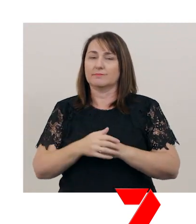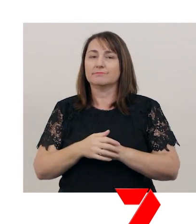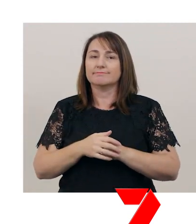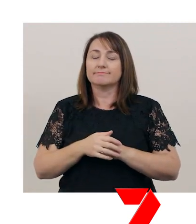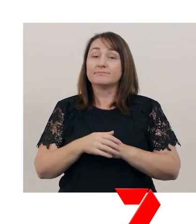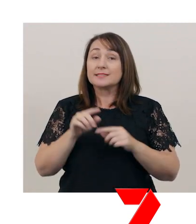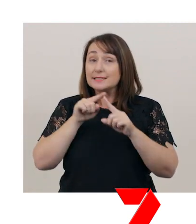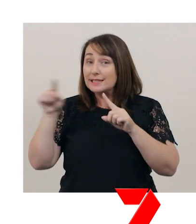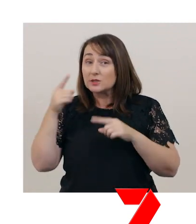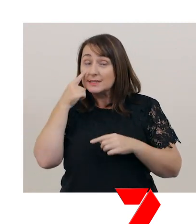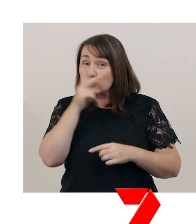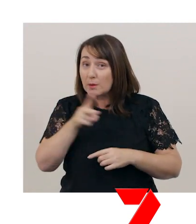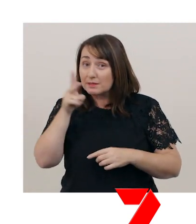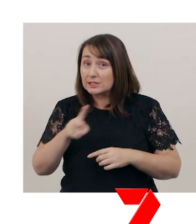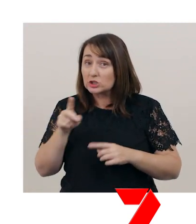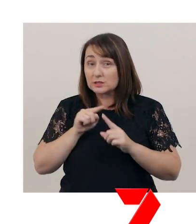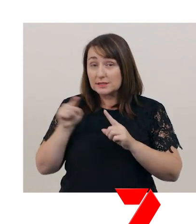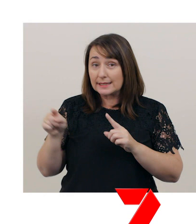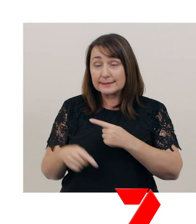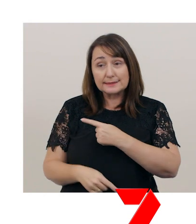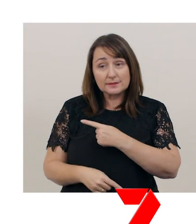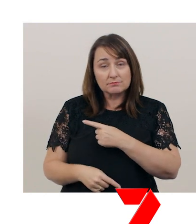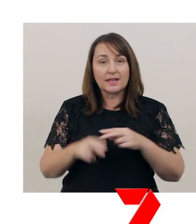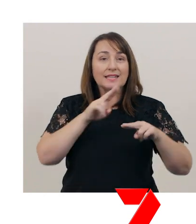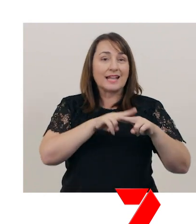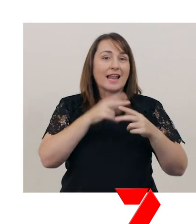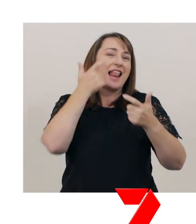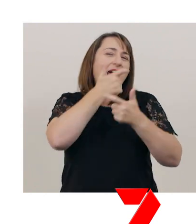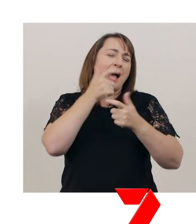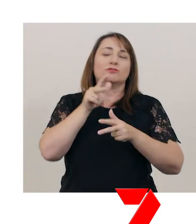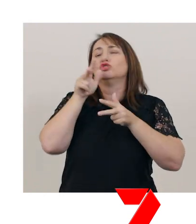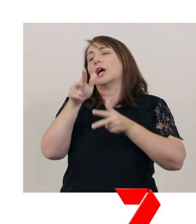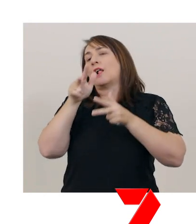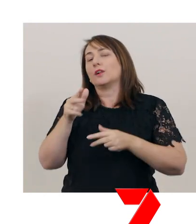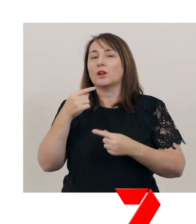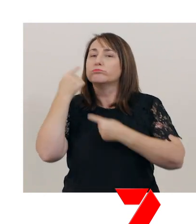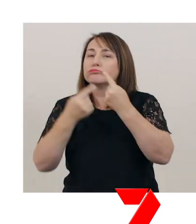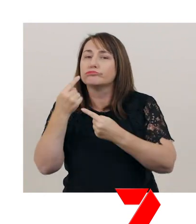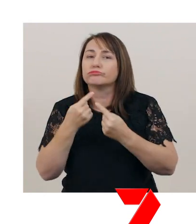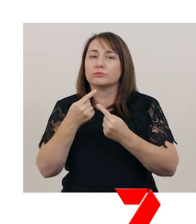Can you spot the repetition in this sentence? "Dad laughed and chuckled when I told him my news."